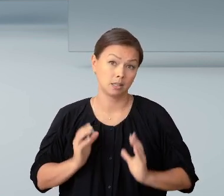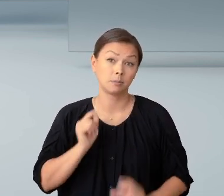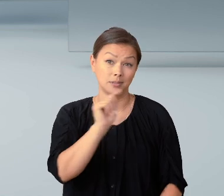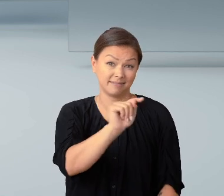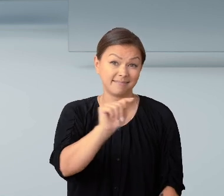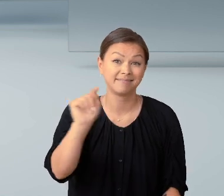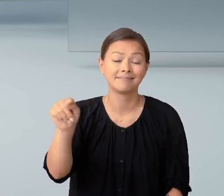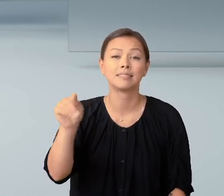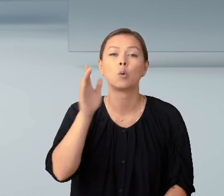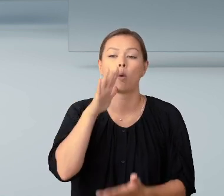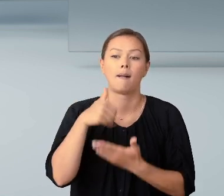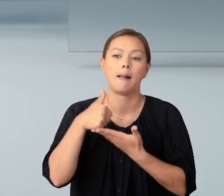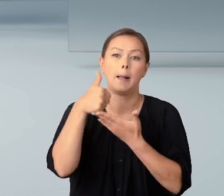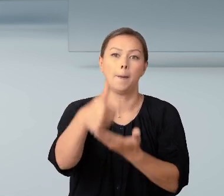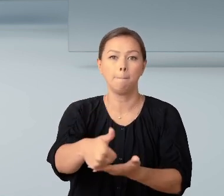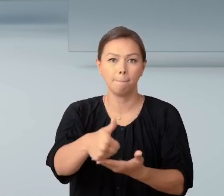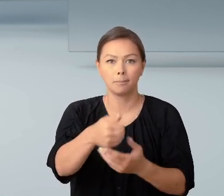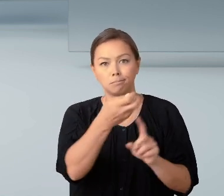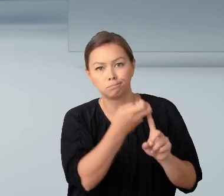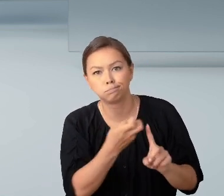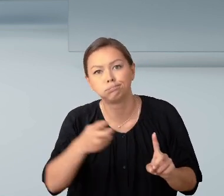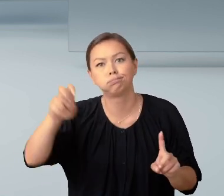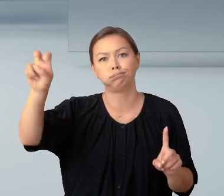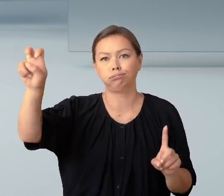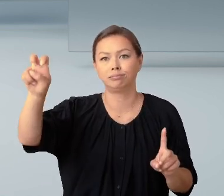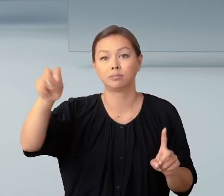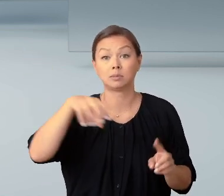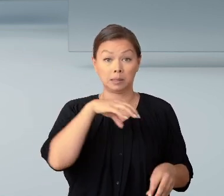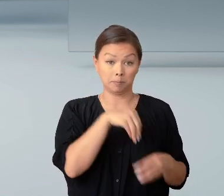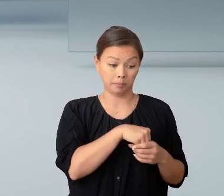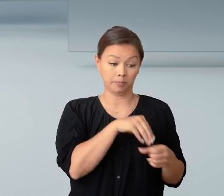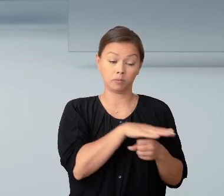which will assist you in this migration. On-prem customers can